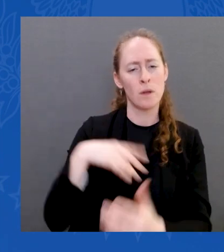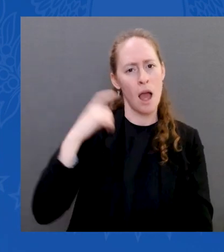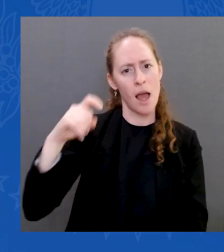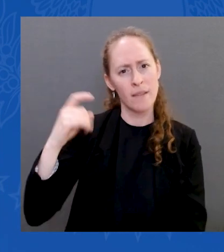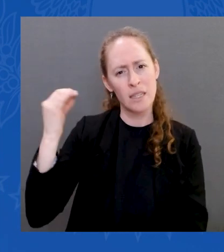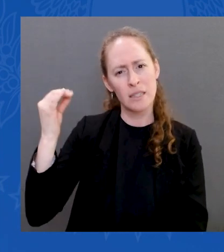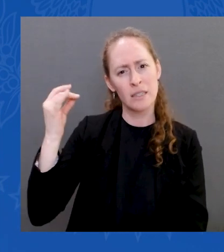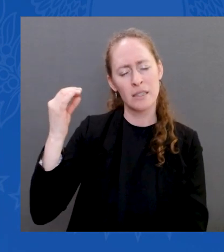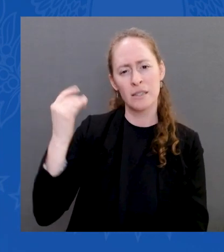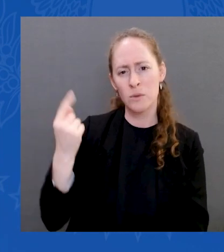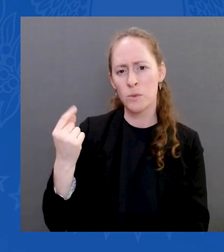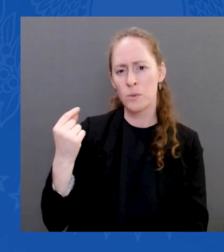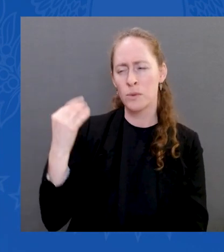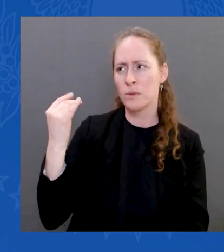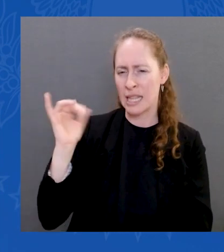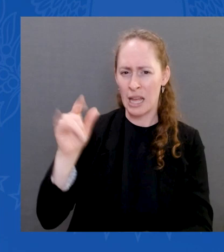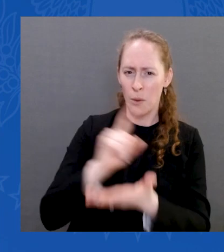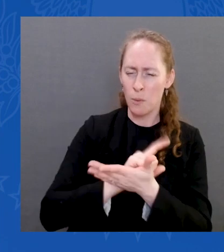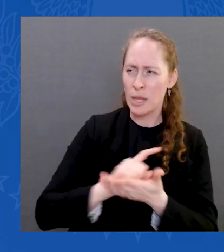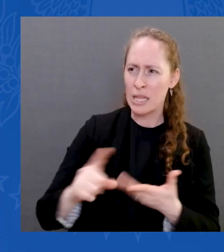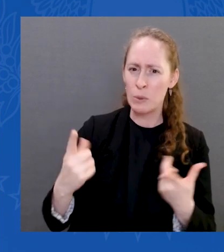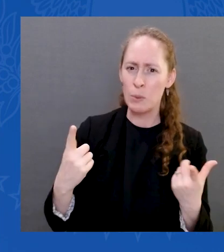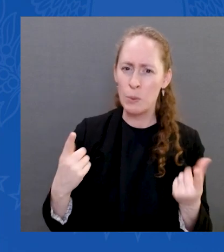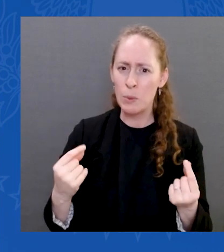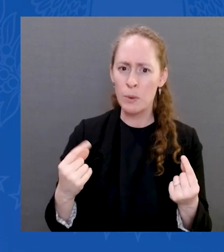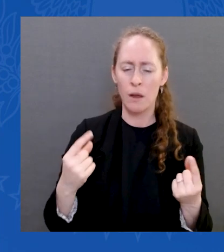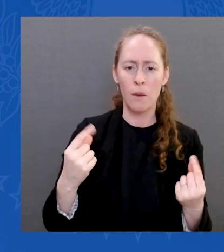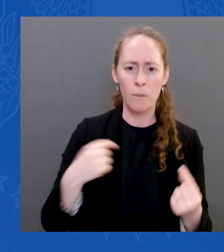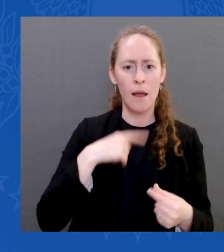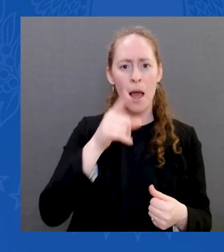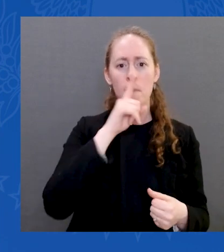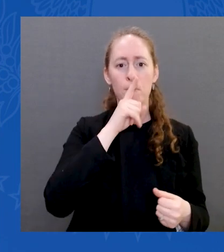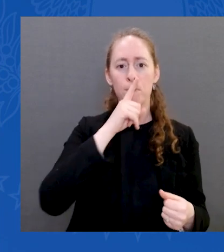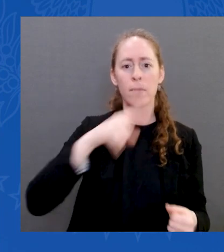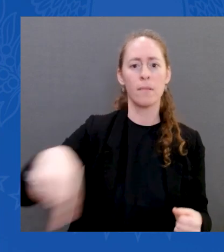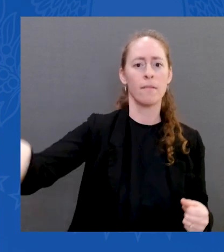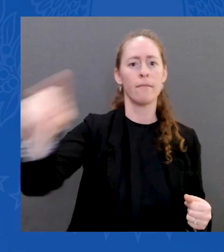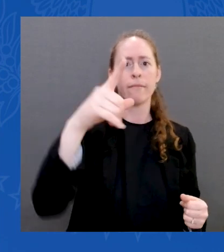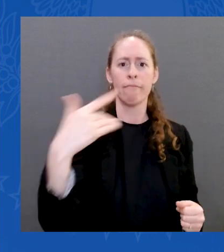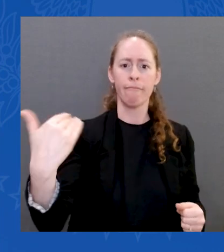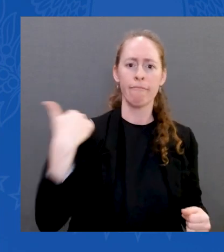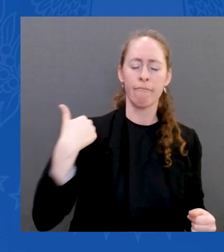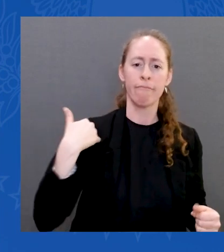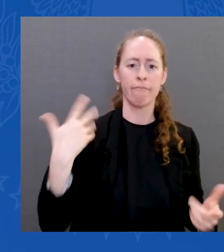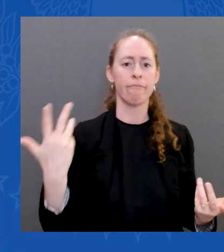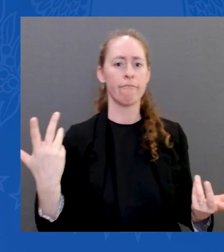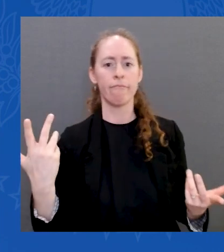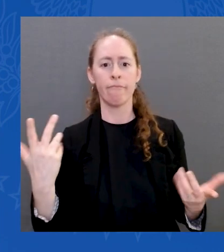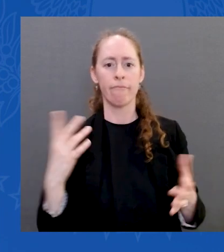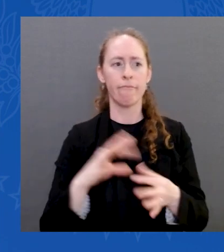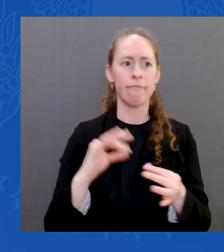because I didn't want people to say I'm taking away from my job as a senator, so I did it on Saturdays at Delaware Law School.